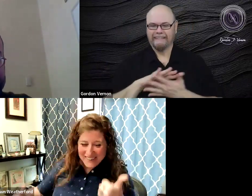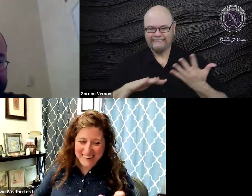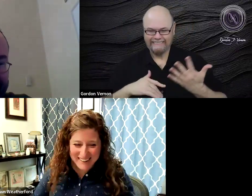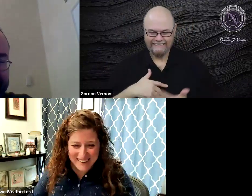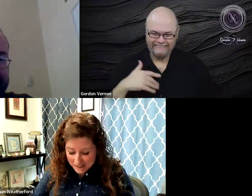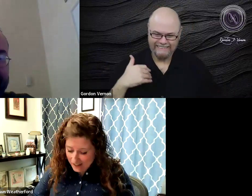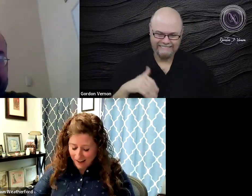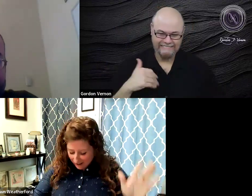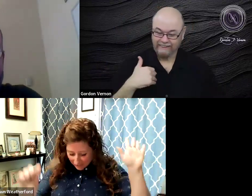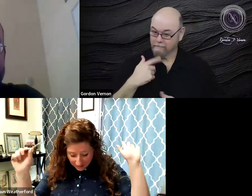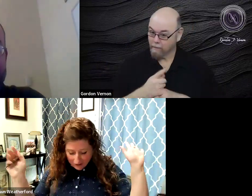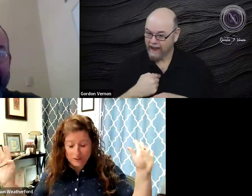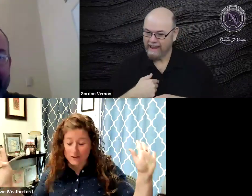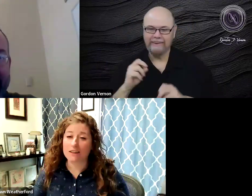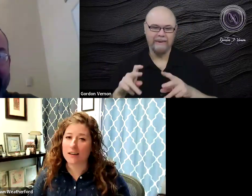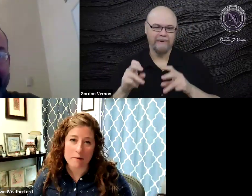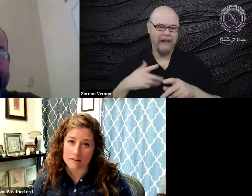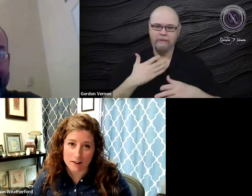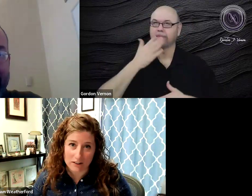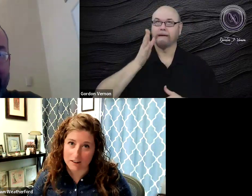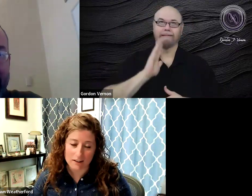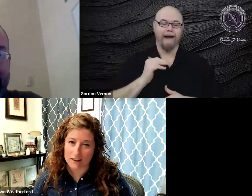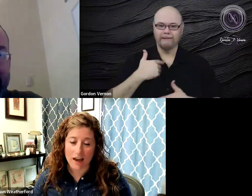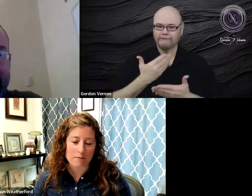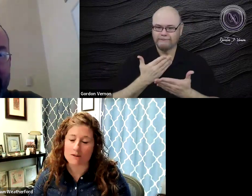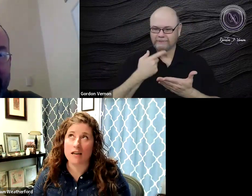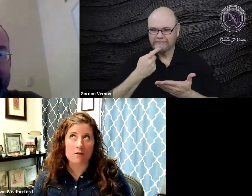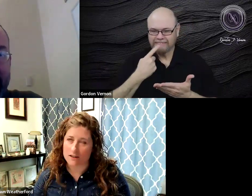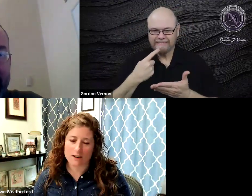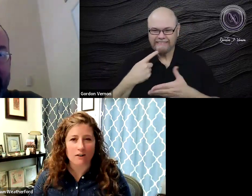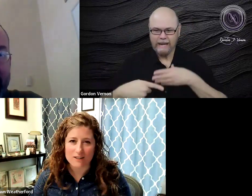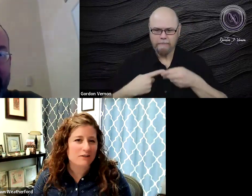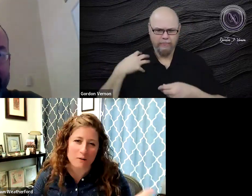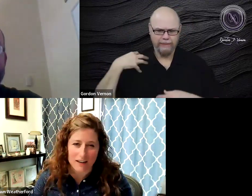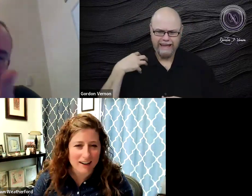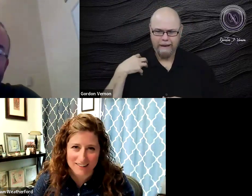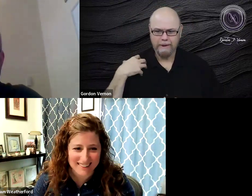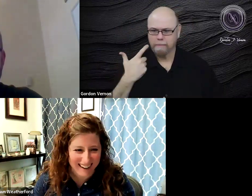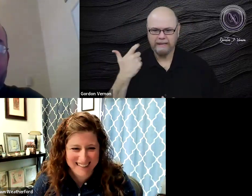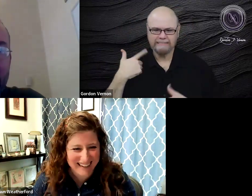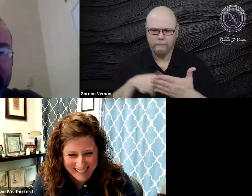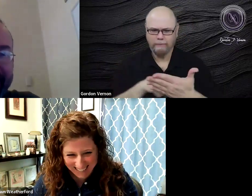a large age range, 18 to 74 years. We did a short personality inventory